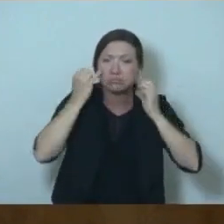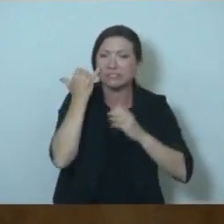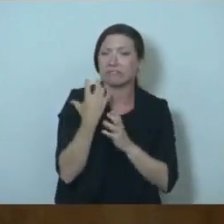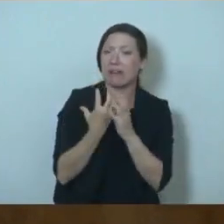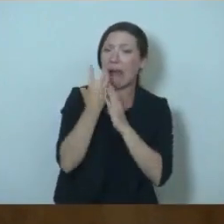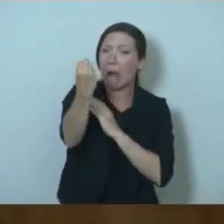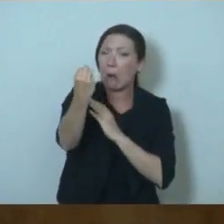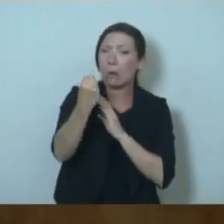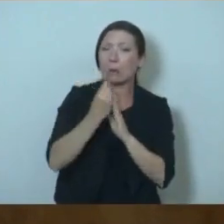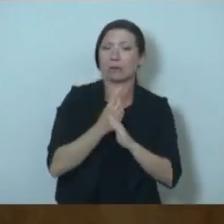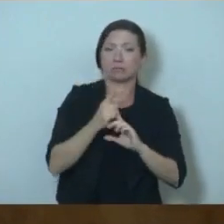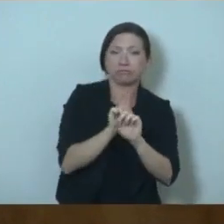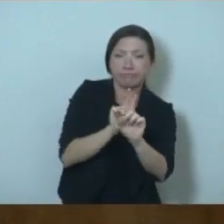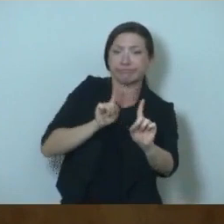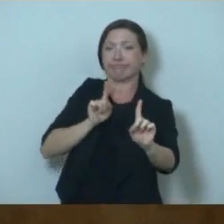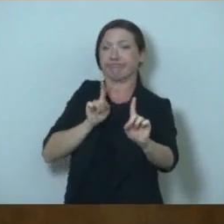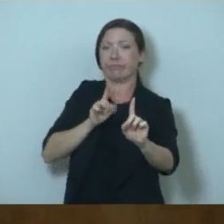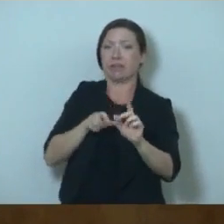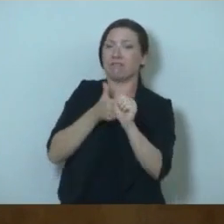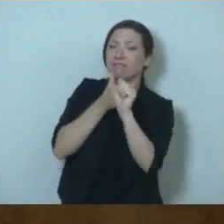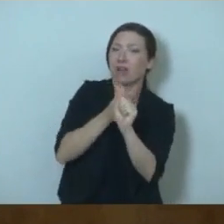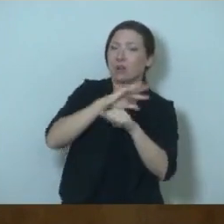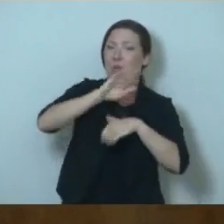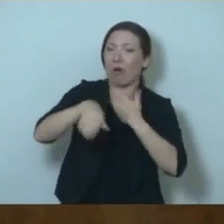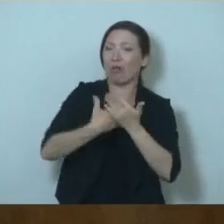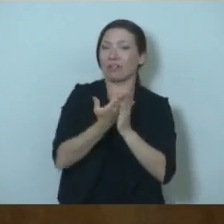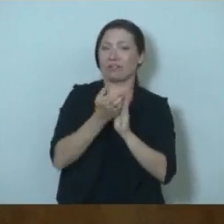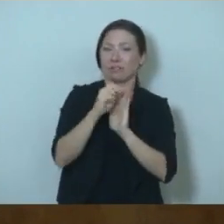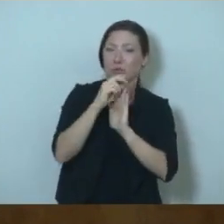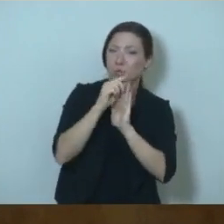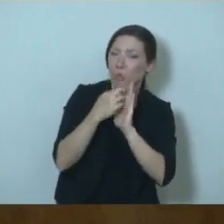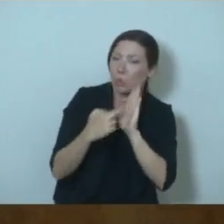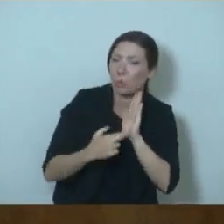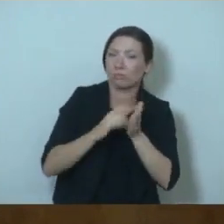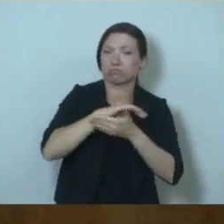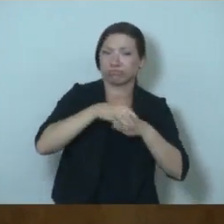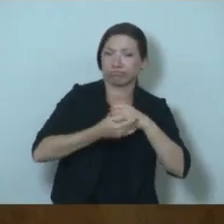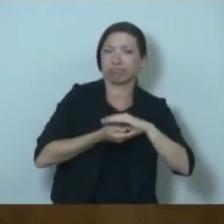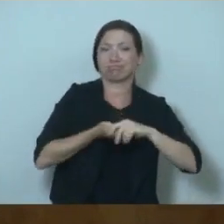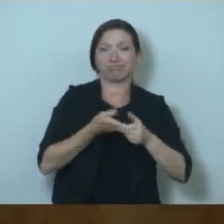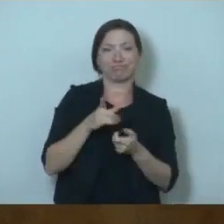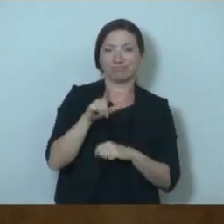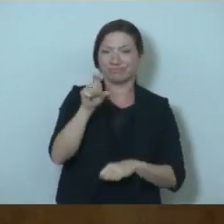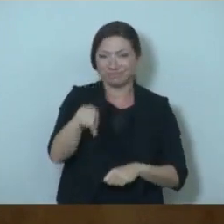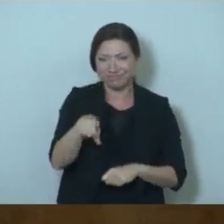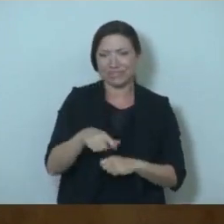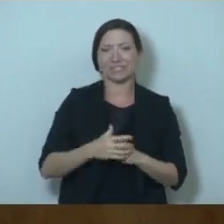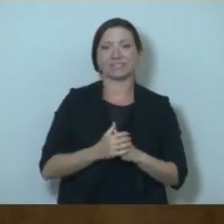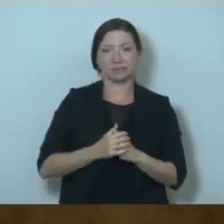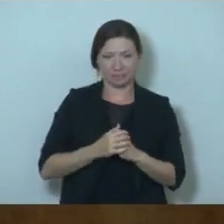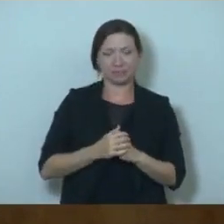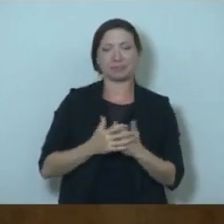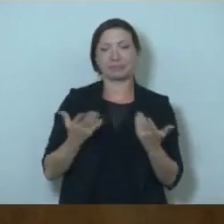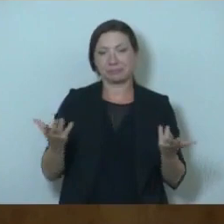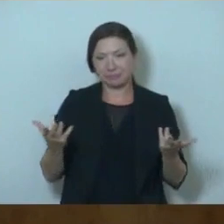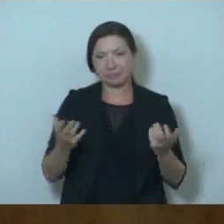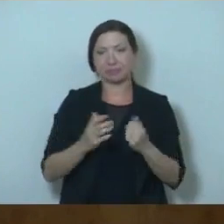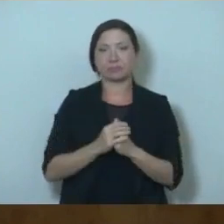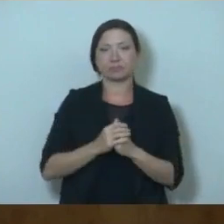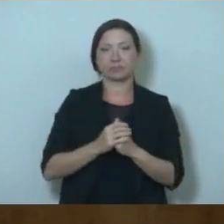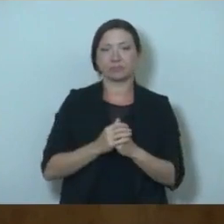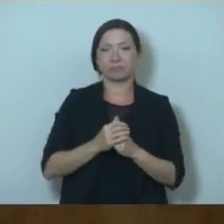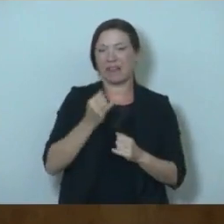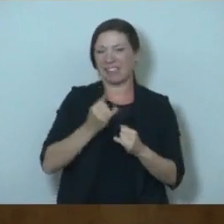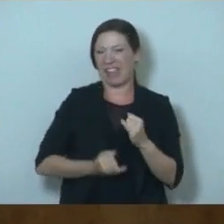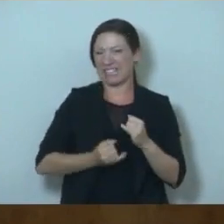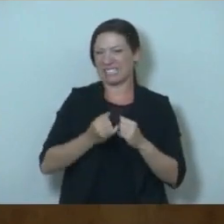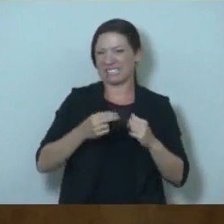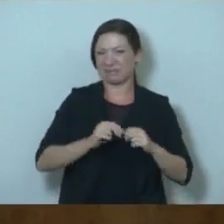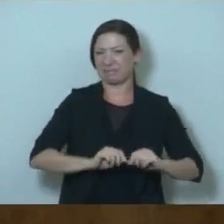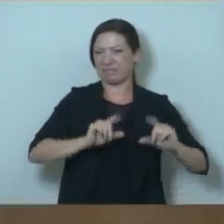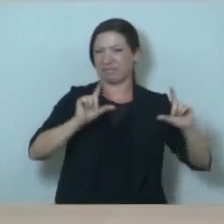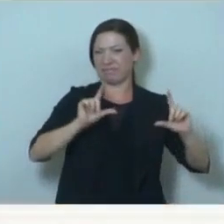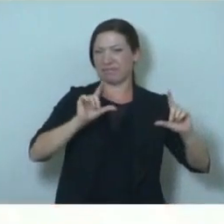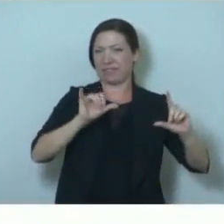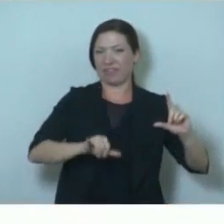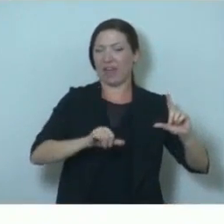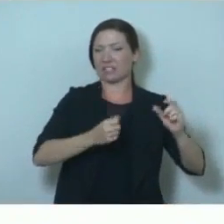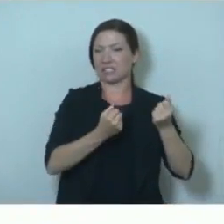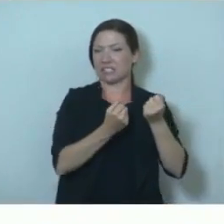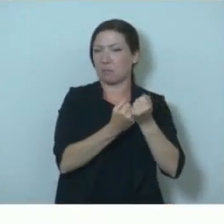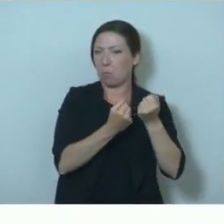PROTECT OTHERS WHERE WEAR A MASK AND FACE COVERING STAY SIX FEET AWAY FROM PEOPLE AND DO ALL THE OTHER COVID SAFE PRACTICES YOU KNOW TO DO AT HOME.